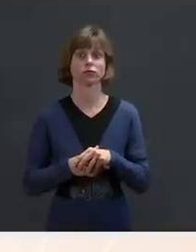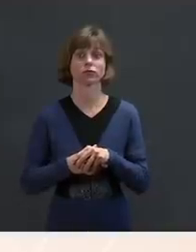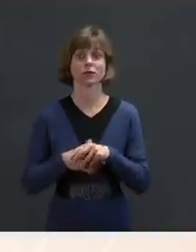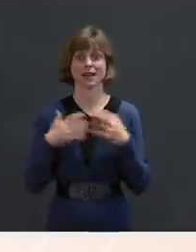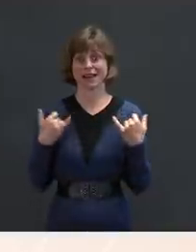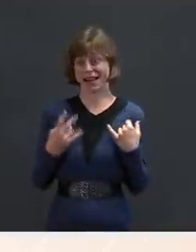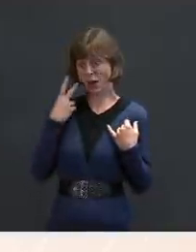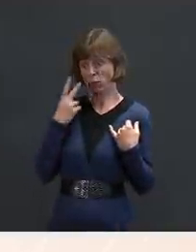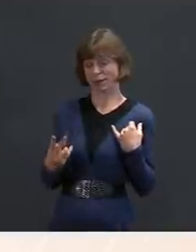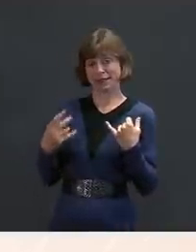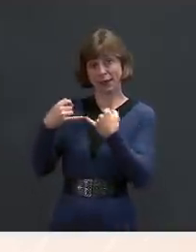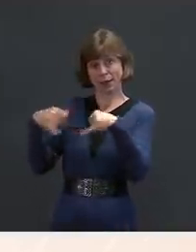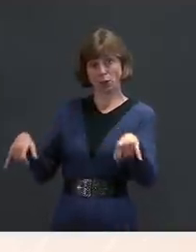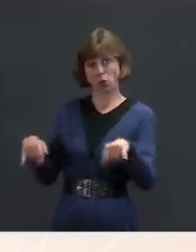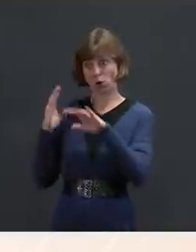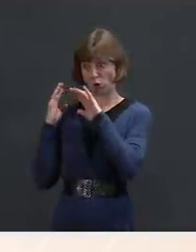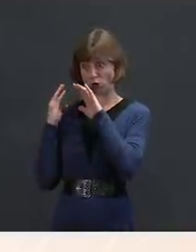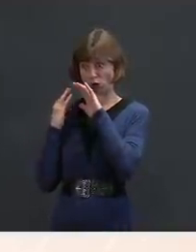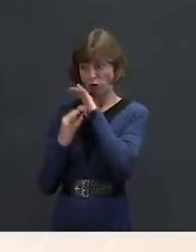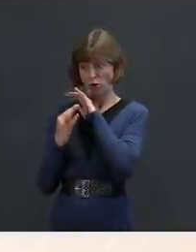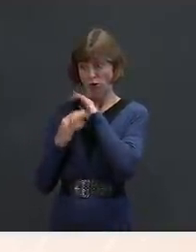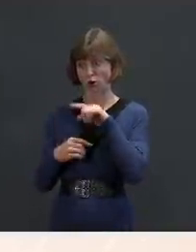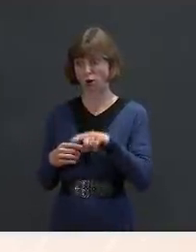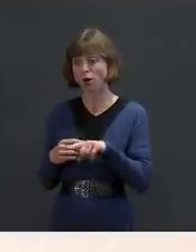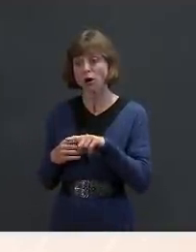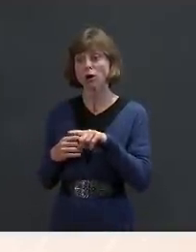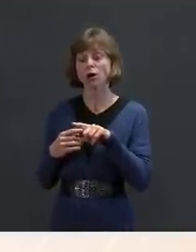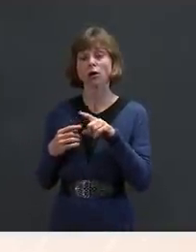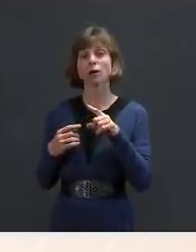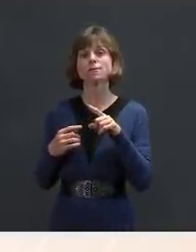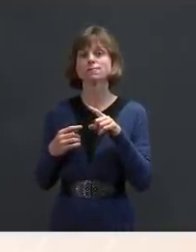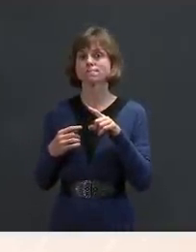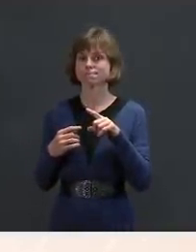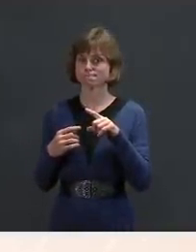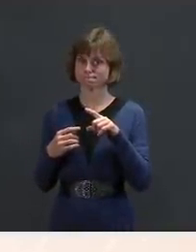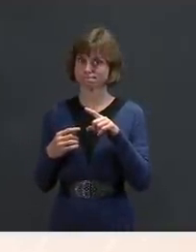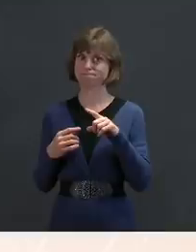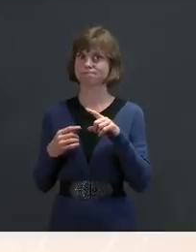is the immediate result of the dismantlement of the system